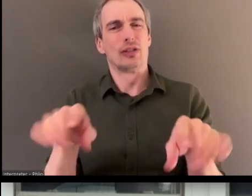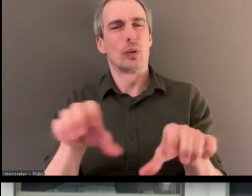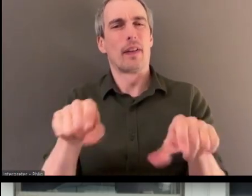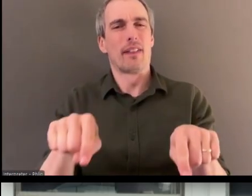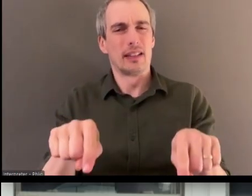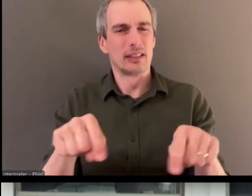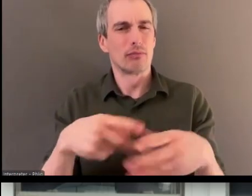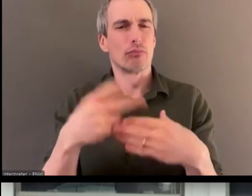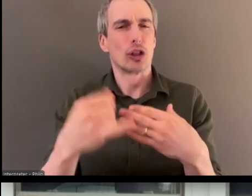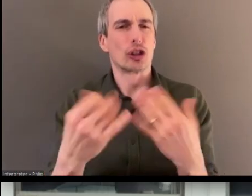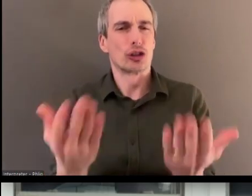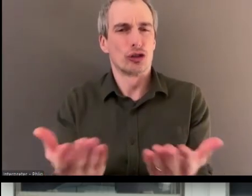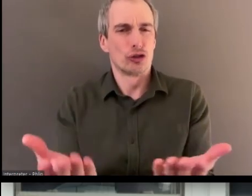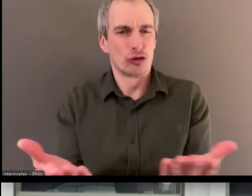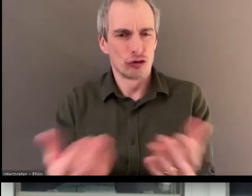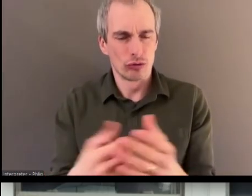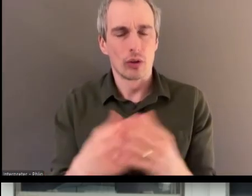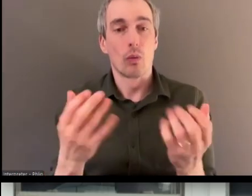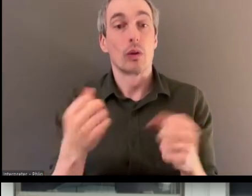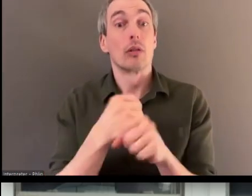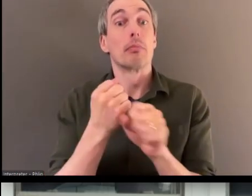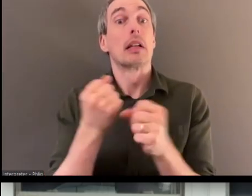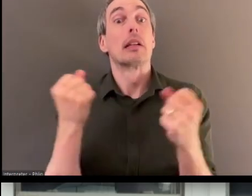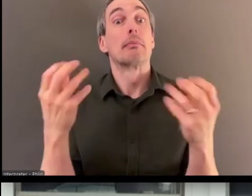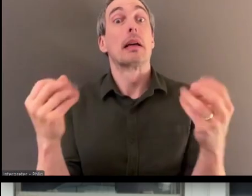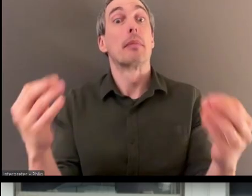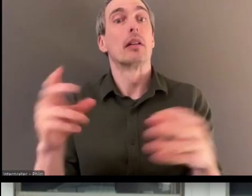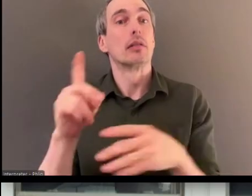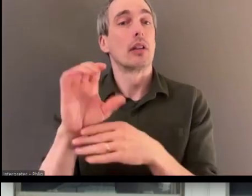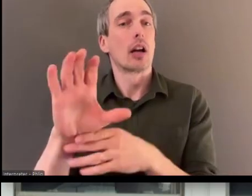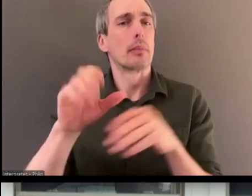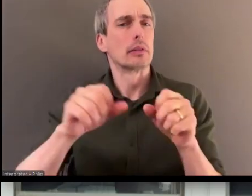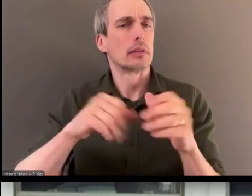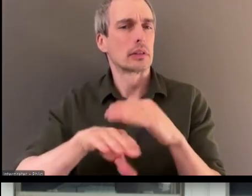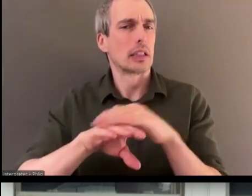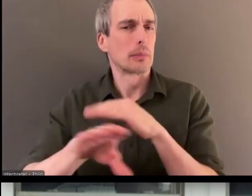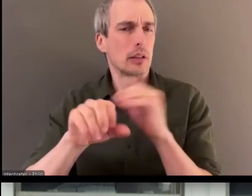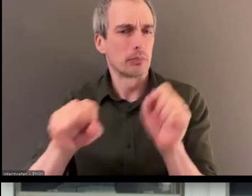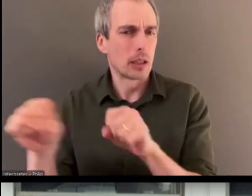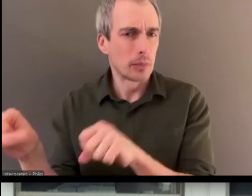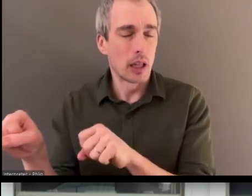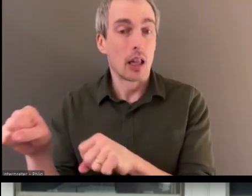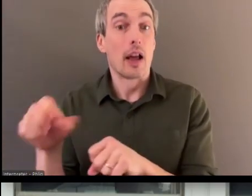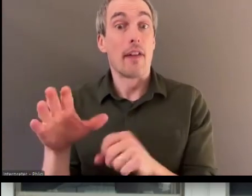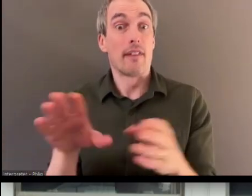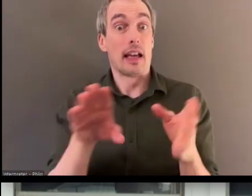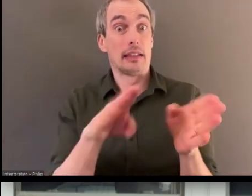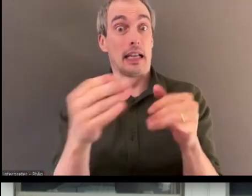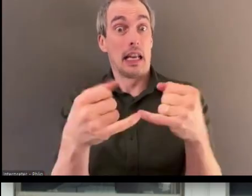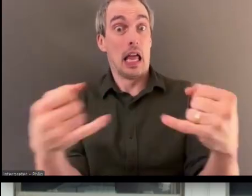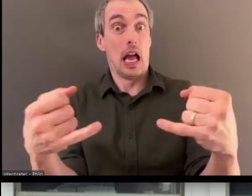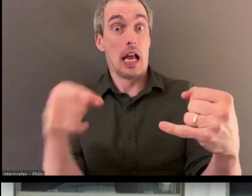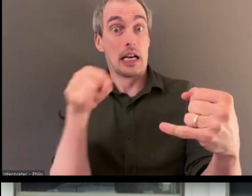And we want to use this deadline as impetus to make it accessible beyond just an accessibility department.